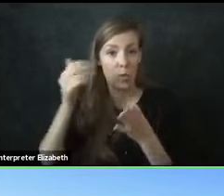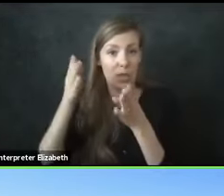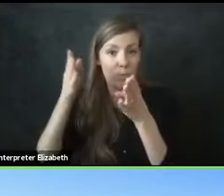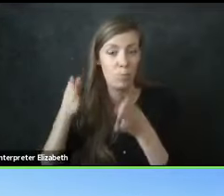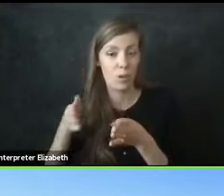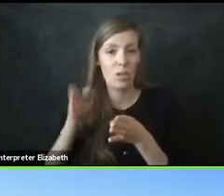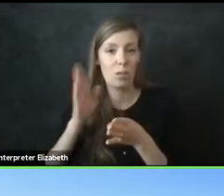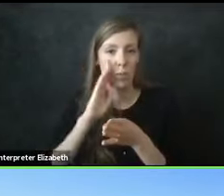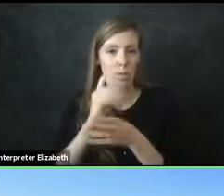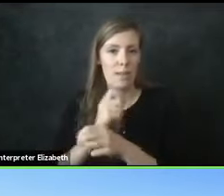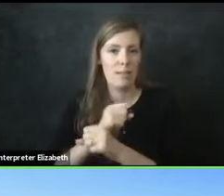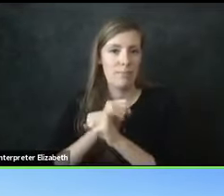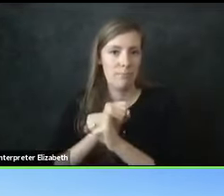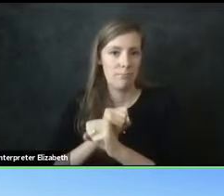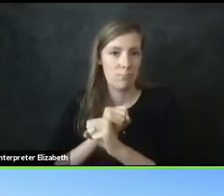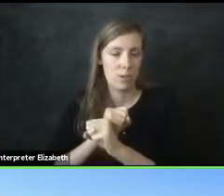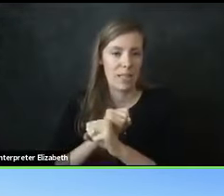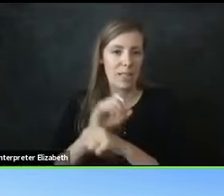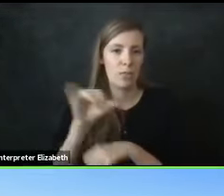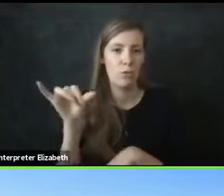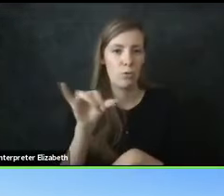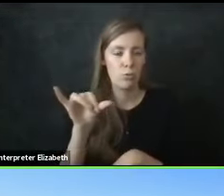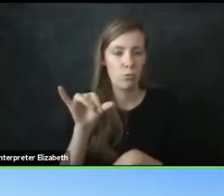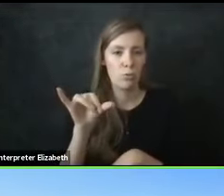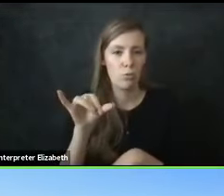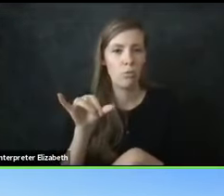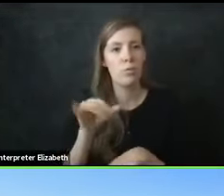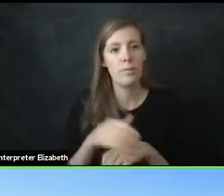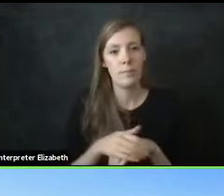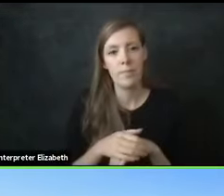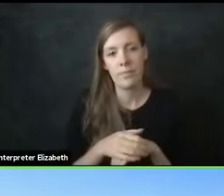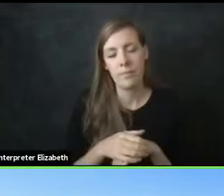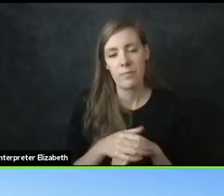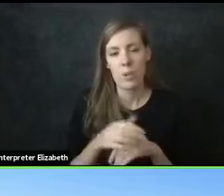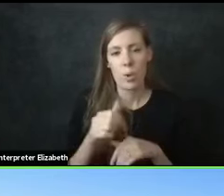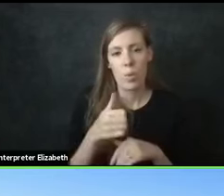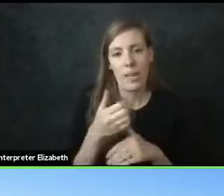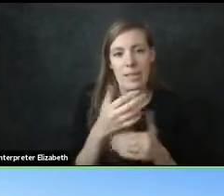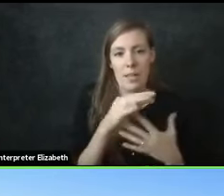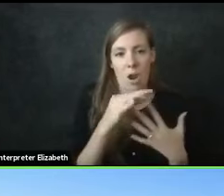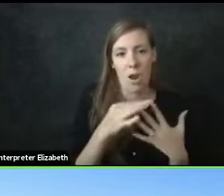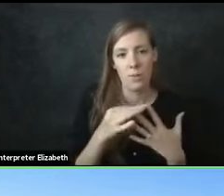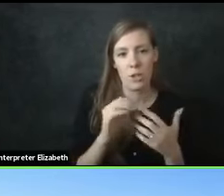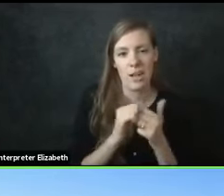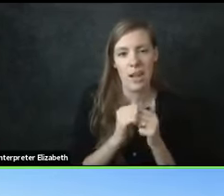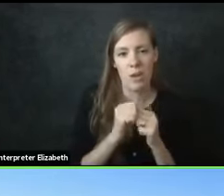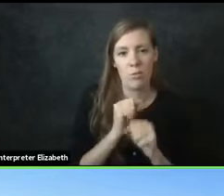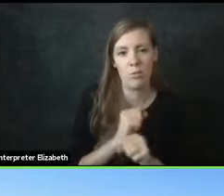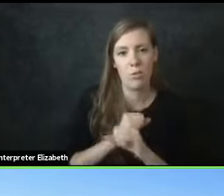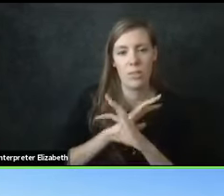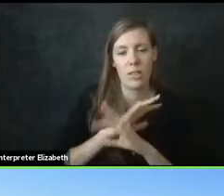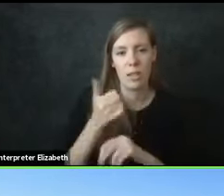protected, protecting the children is going to be one way of protecting those who may not Mount as much as immune response.